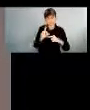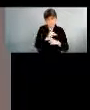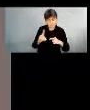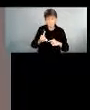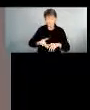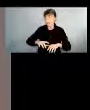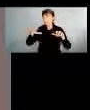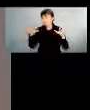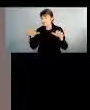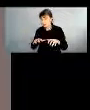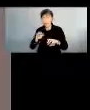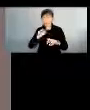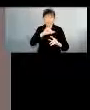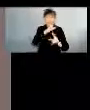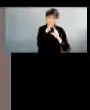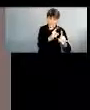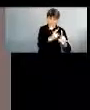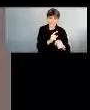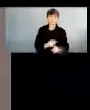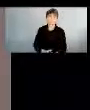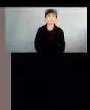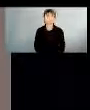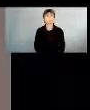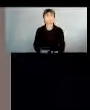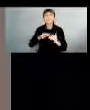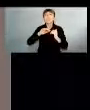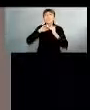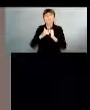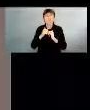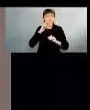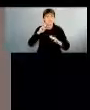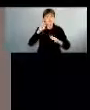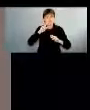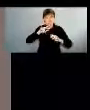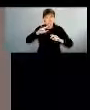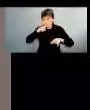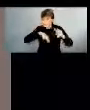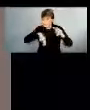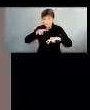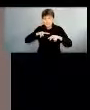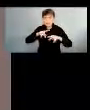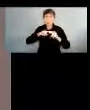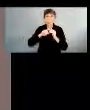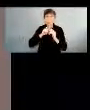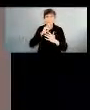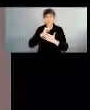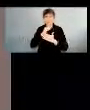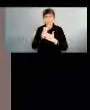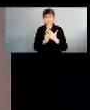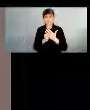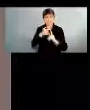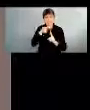So, how the assessors understand what artistic impact means and how you are meeting this